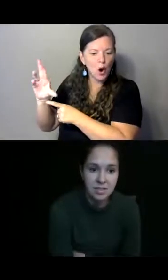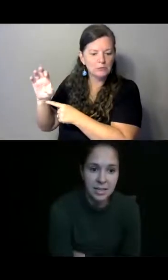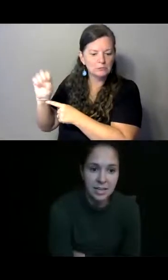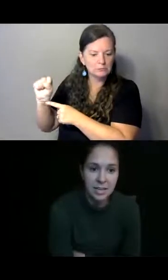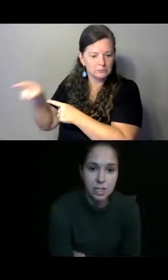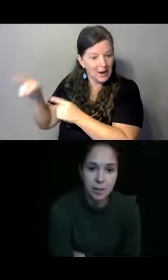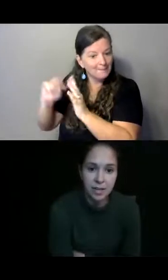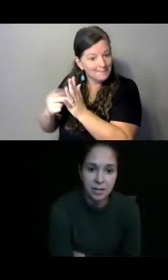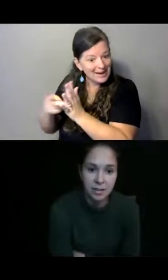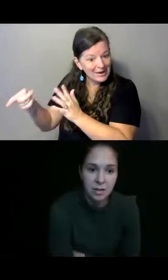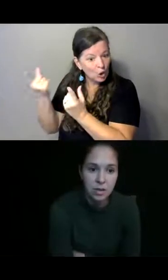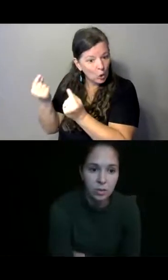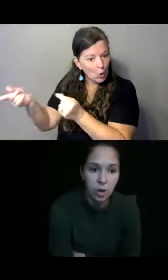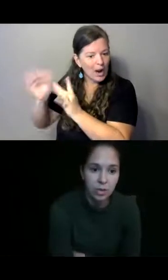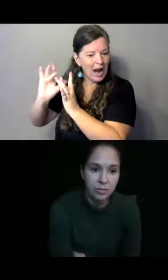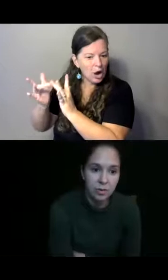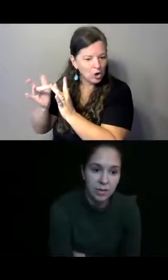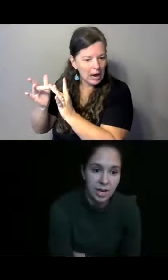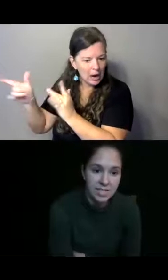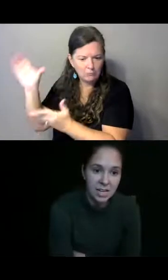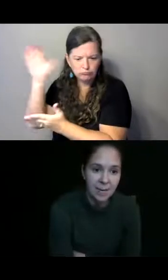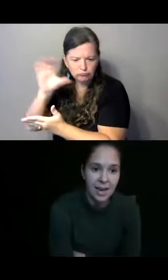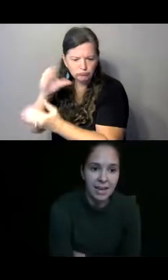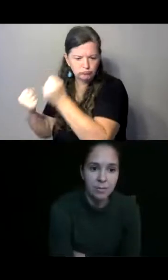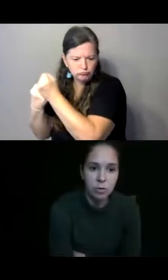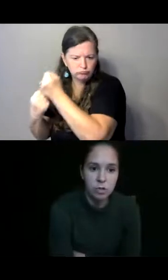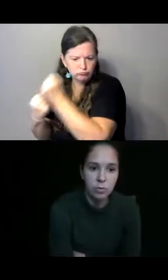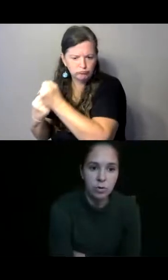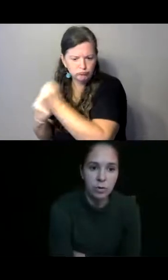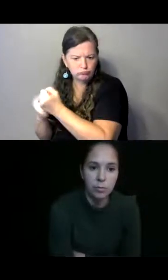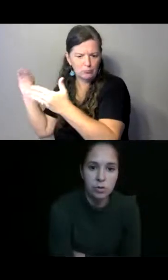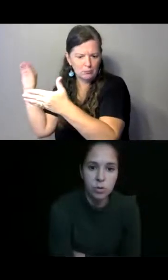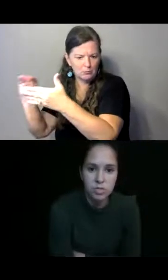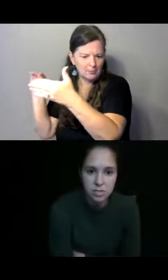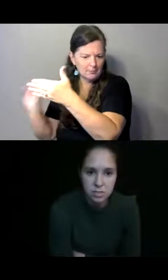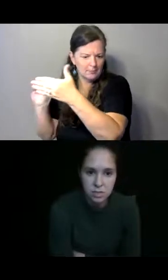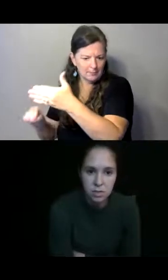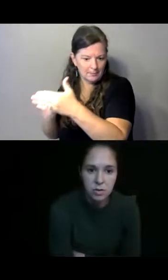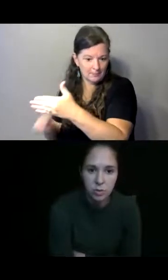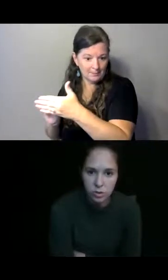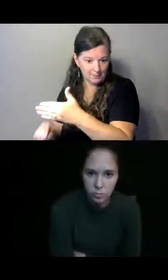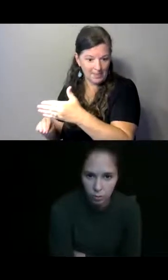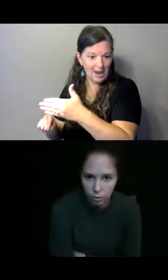they can expand the quality of their essay by adding multiple credible sources for support,